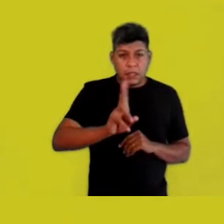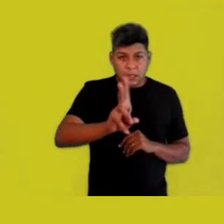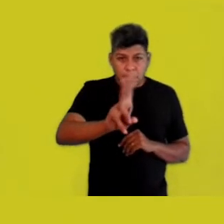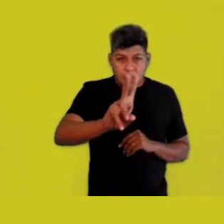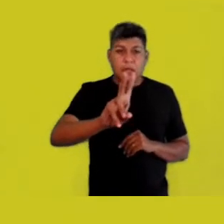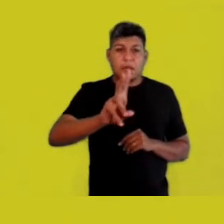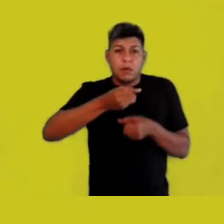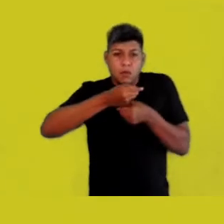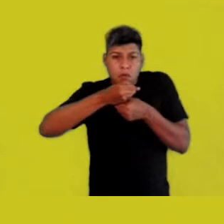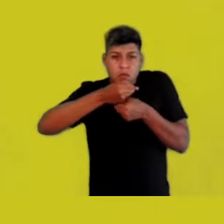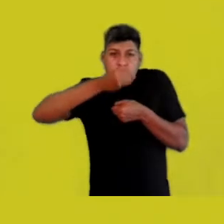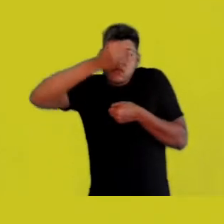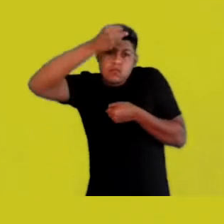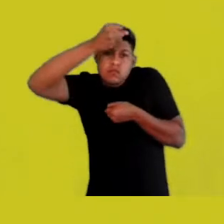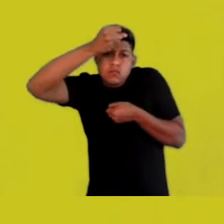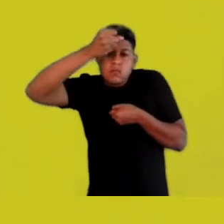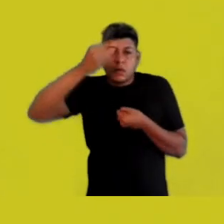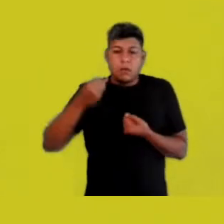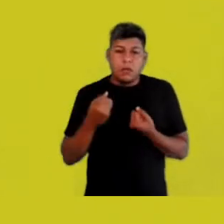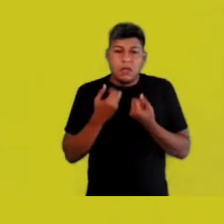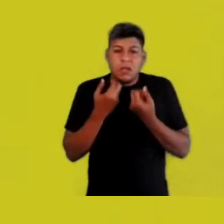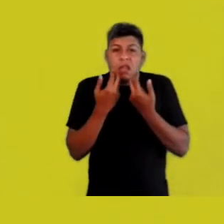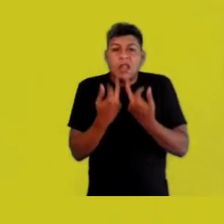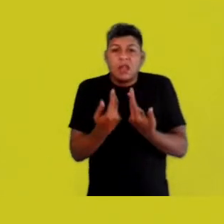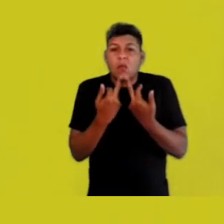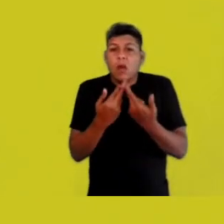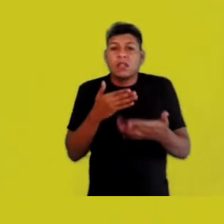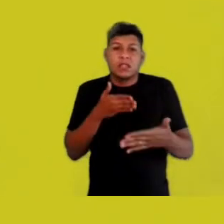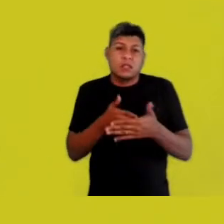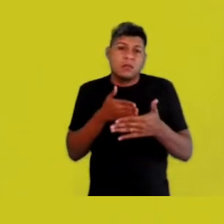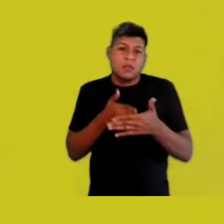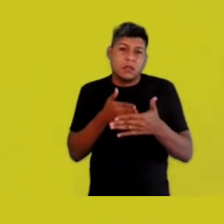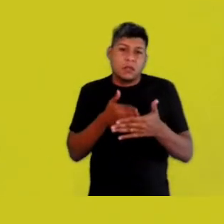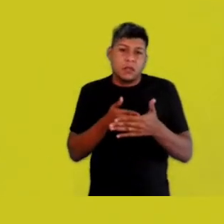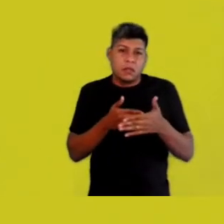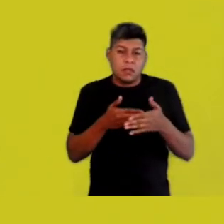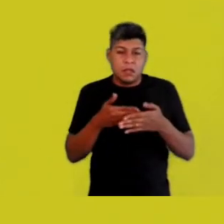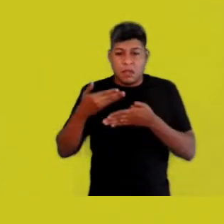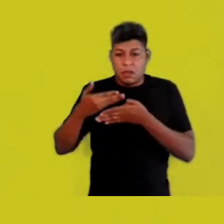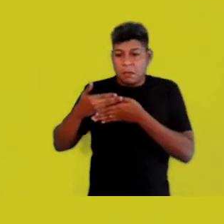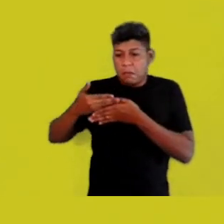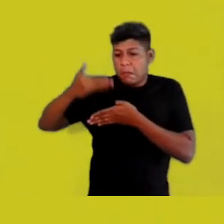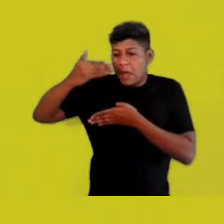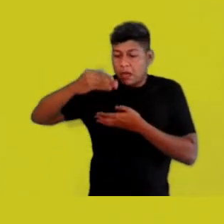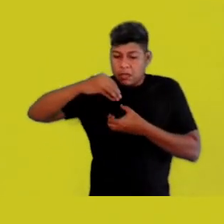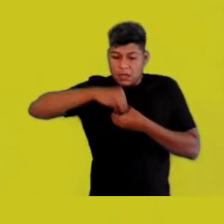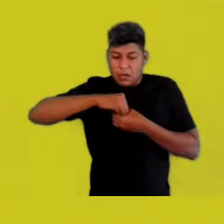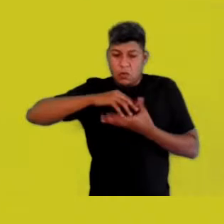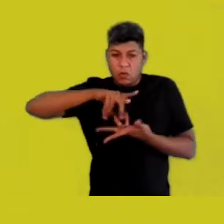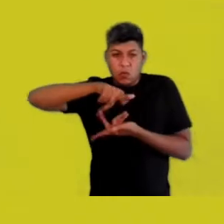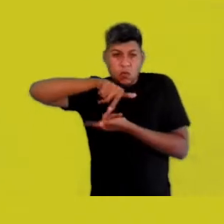of their limited languages, in whose inner walls their worlds are drawn.